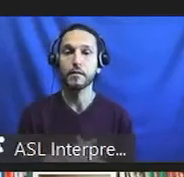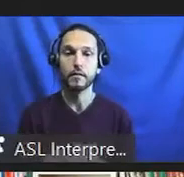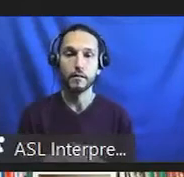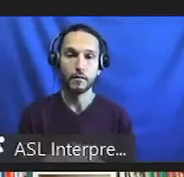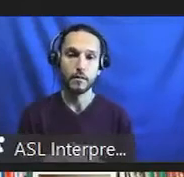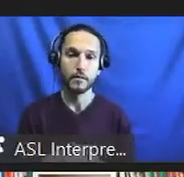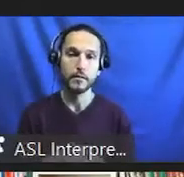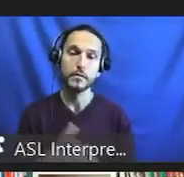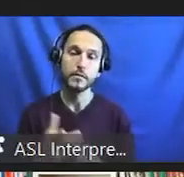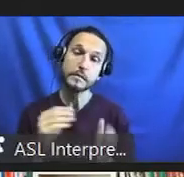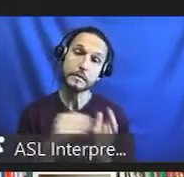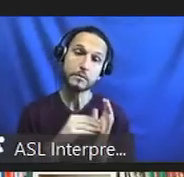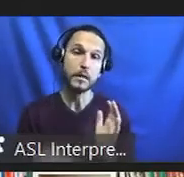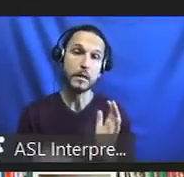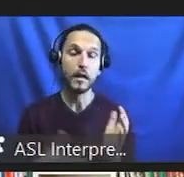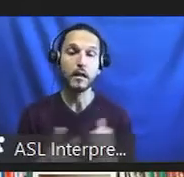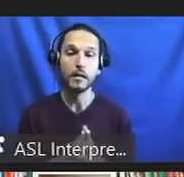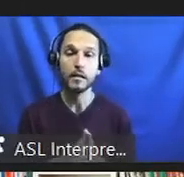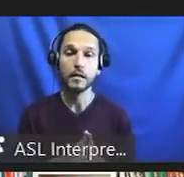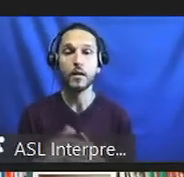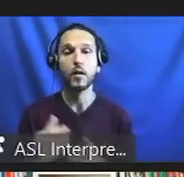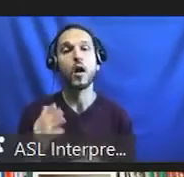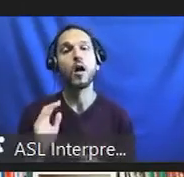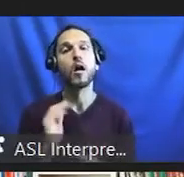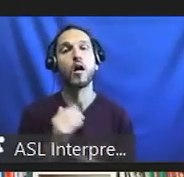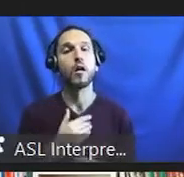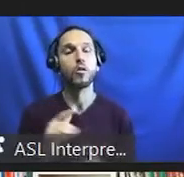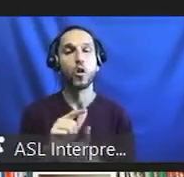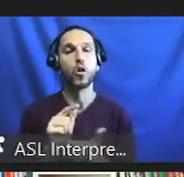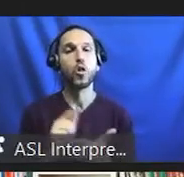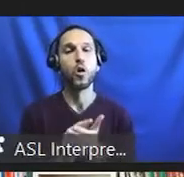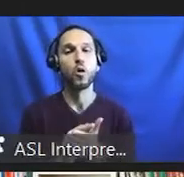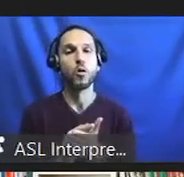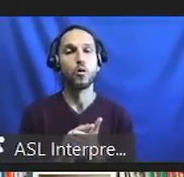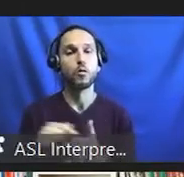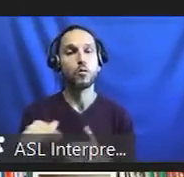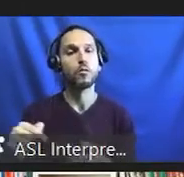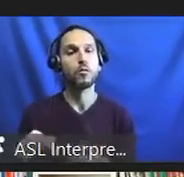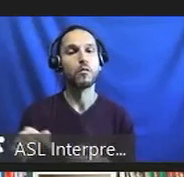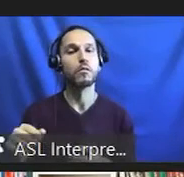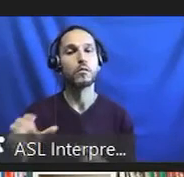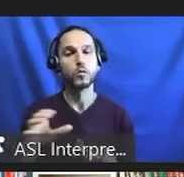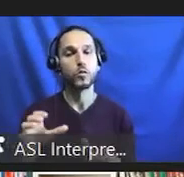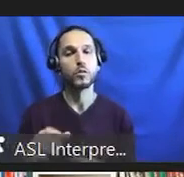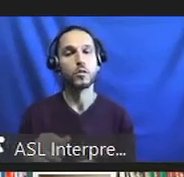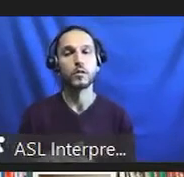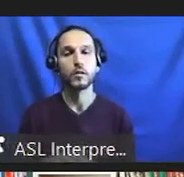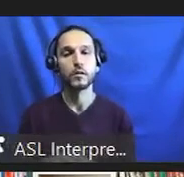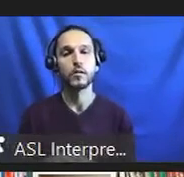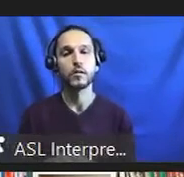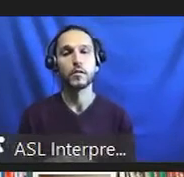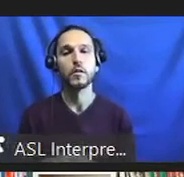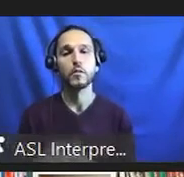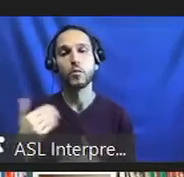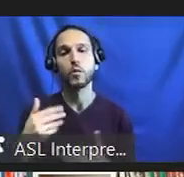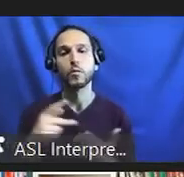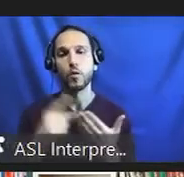We did it in our law firm years ago. And it was a little bit of a project to have somebody go through.